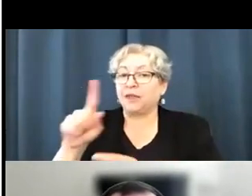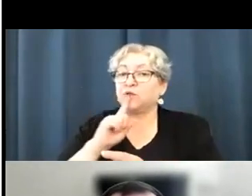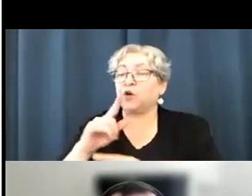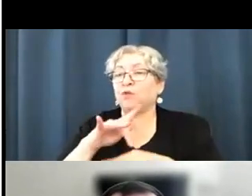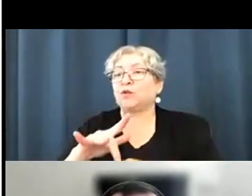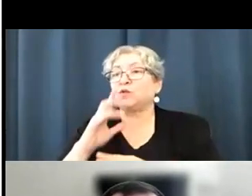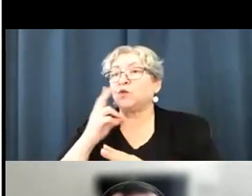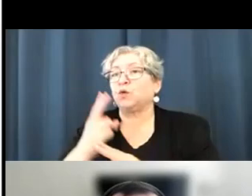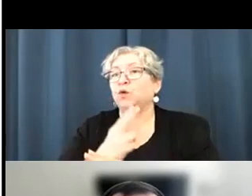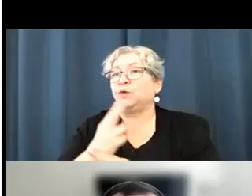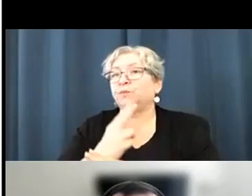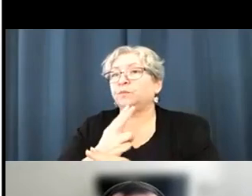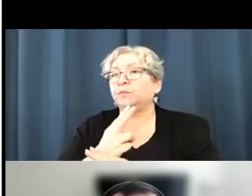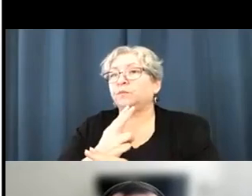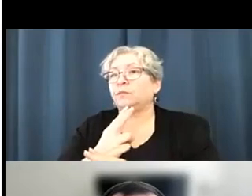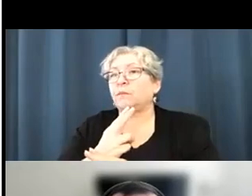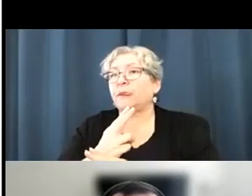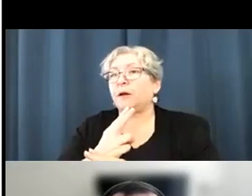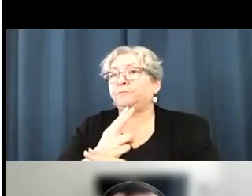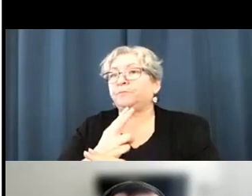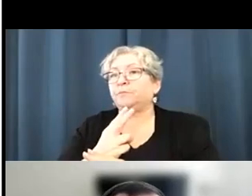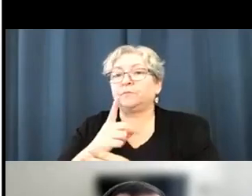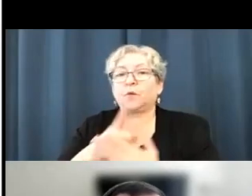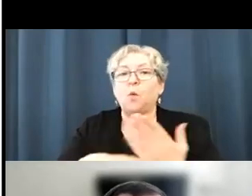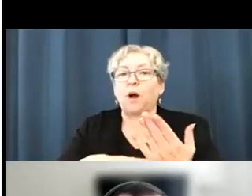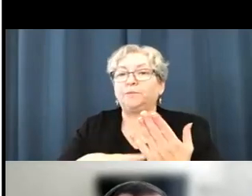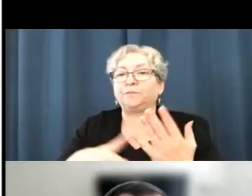and see what goes into the alternative text.